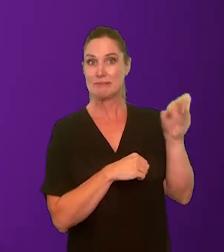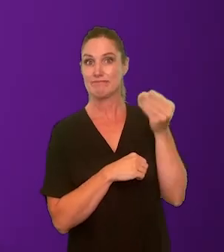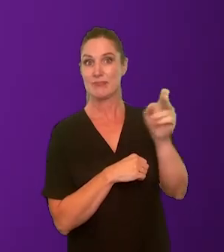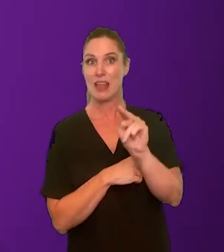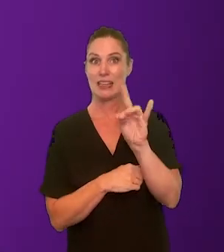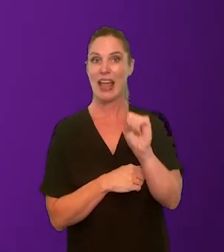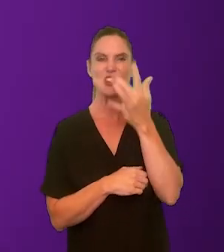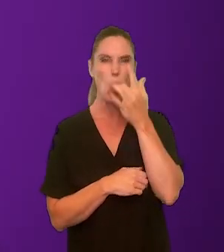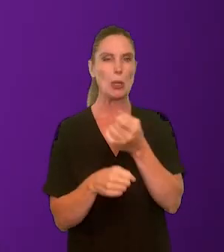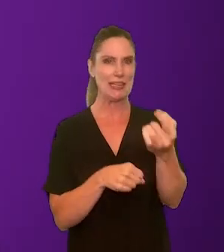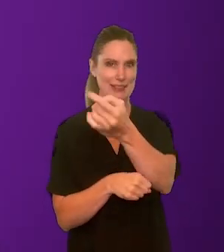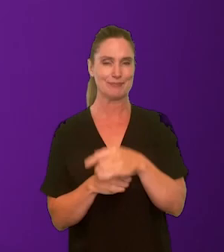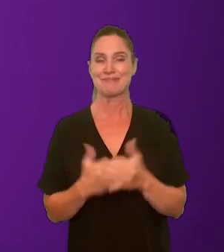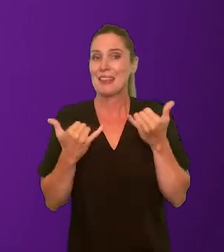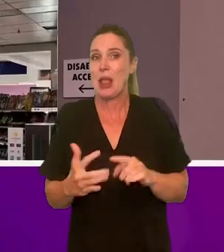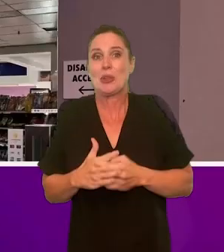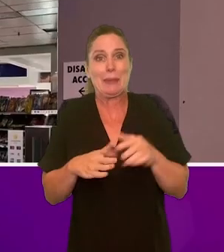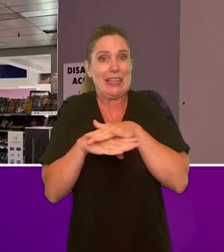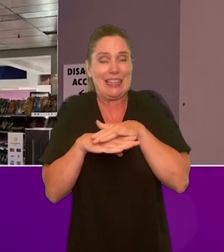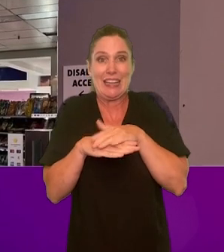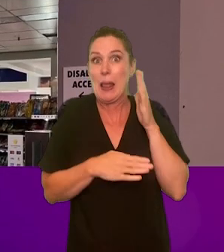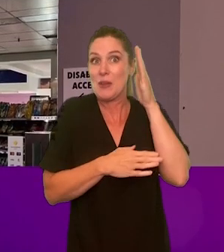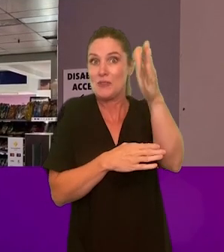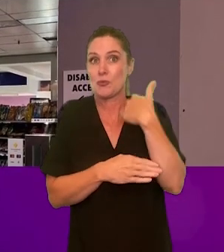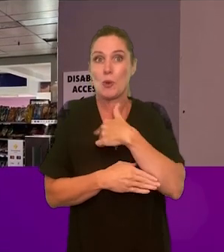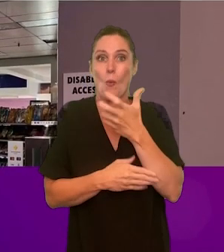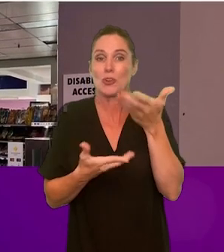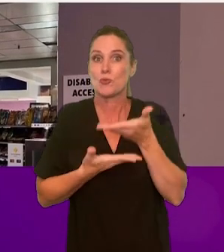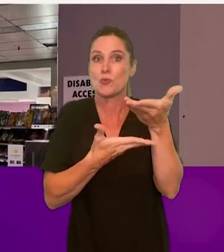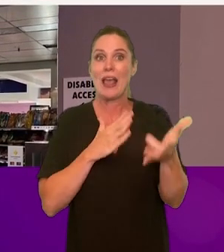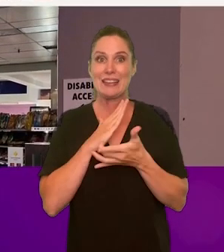And this is just the beginning. In the future, we want to take our tech out of the home